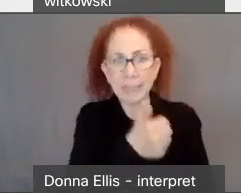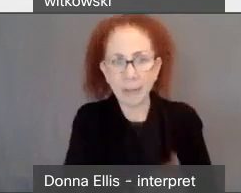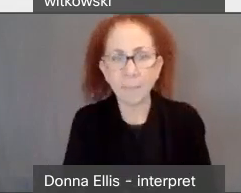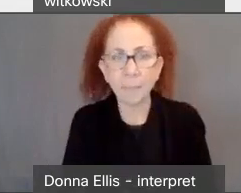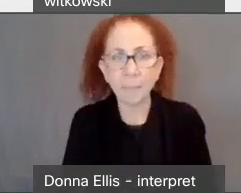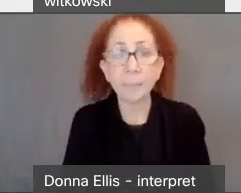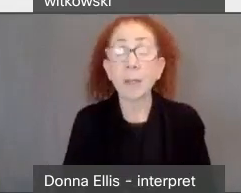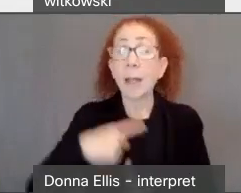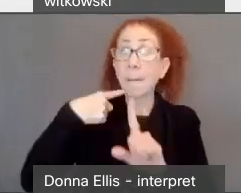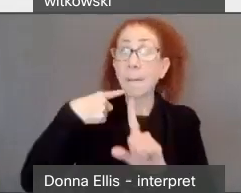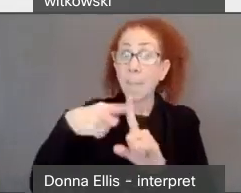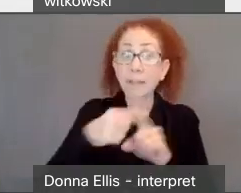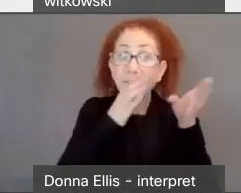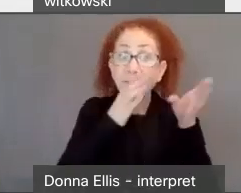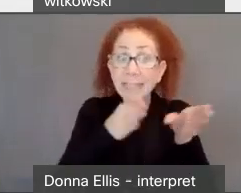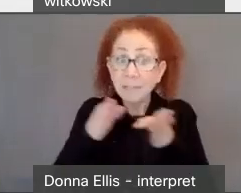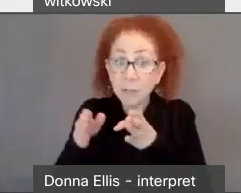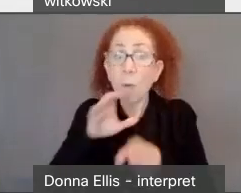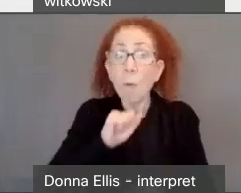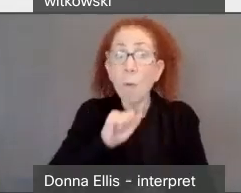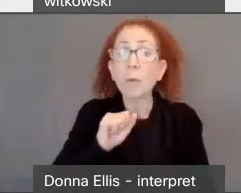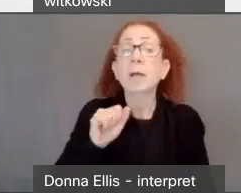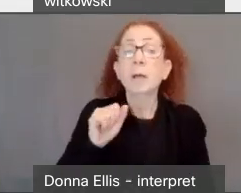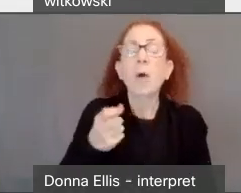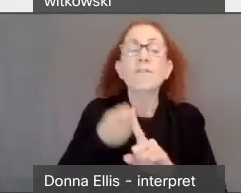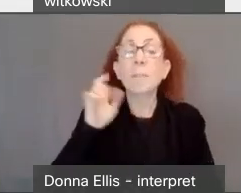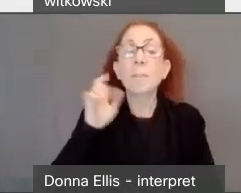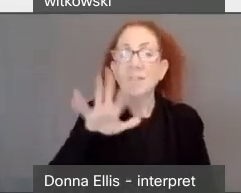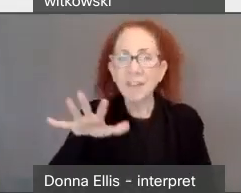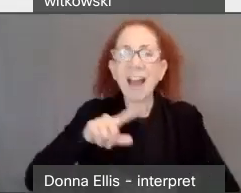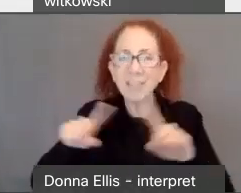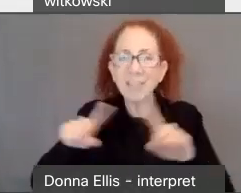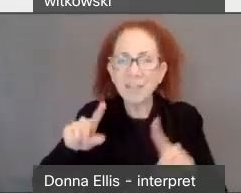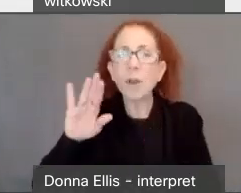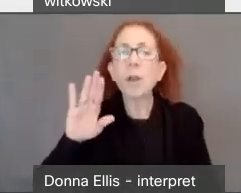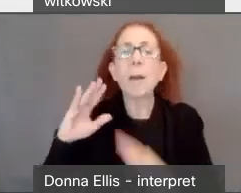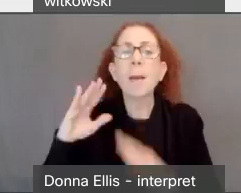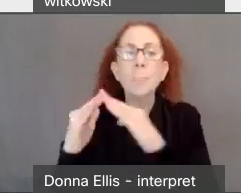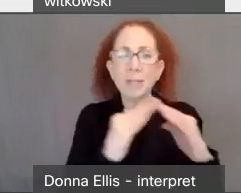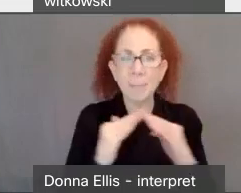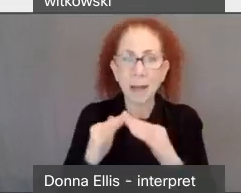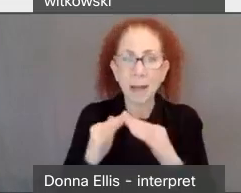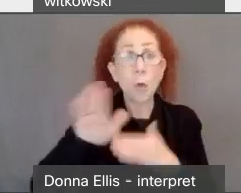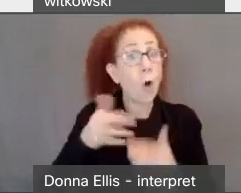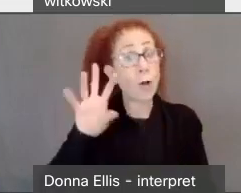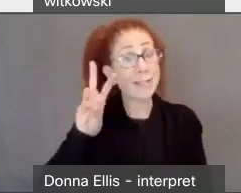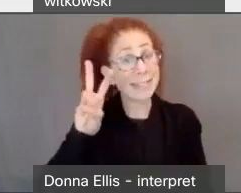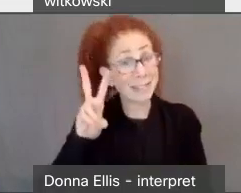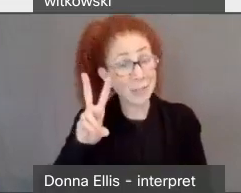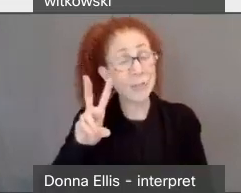individuals are from 55 municipalities and, as you know, all 62 Montgomery County municipalities